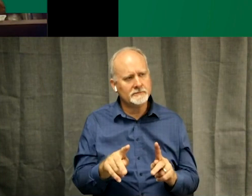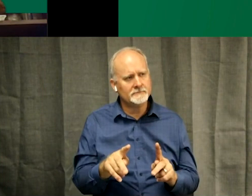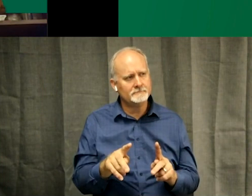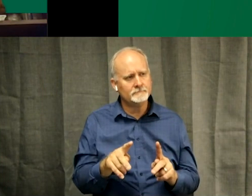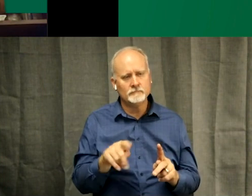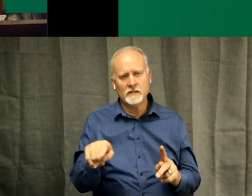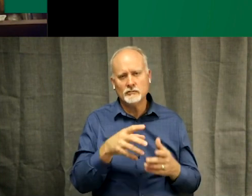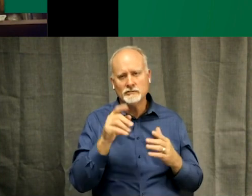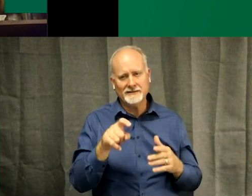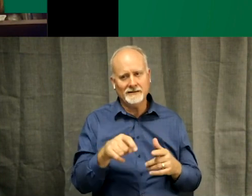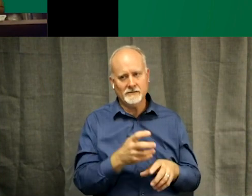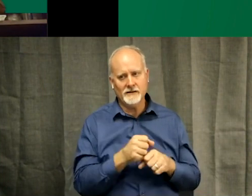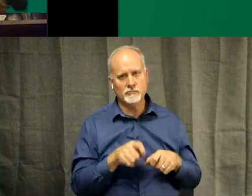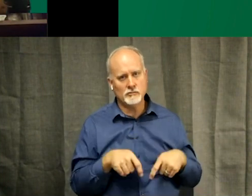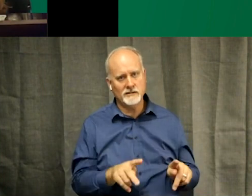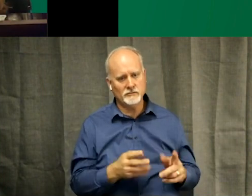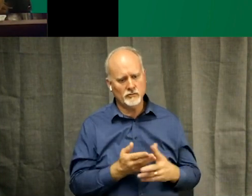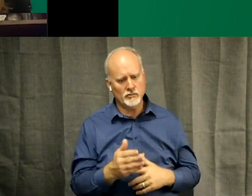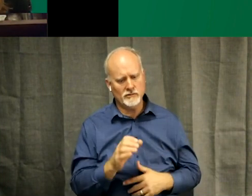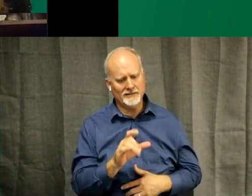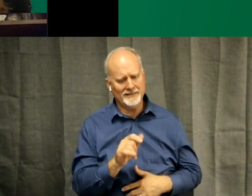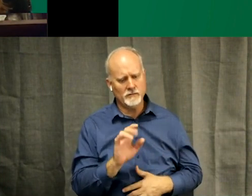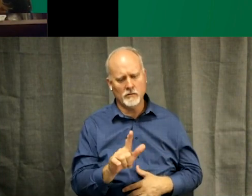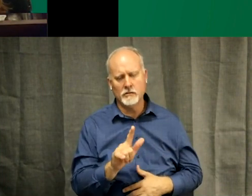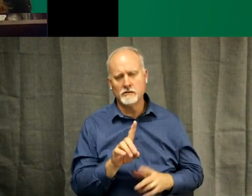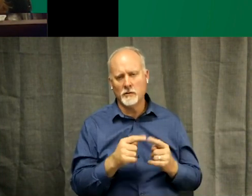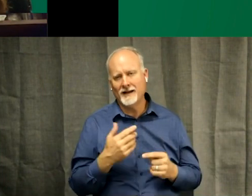need to get permission through the clinical department and they have an approval process